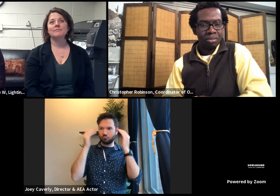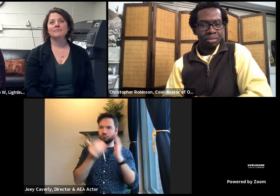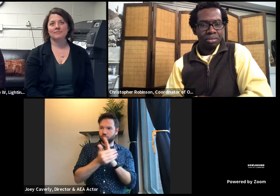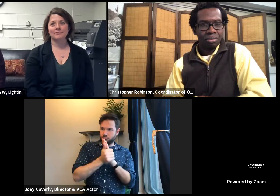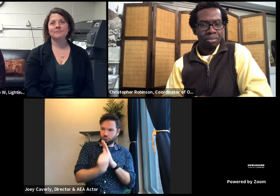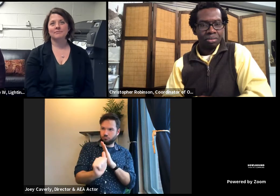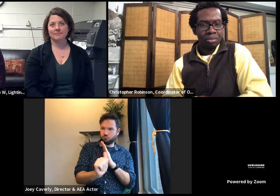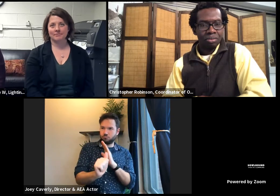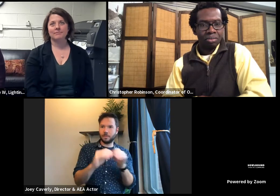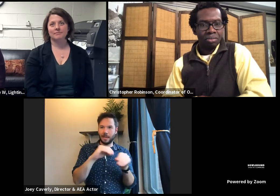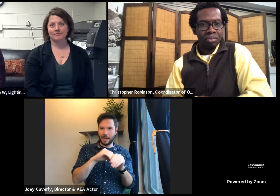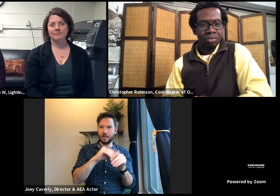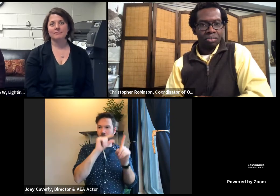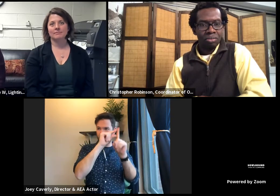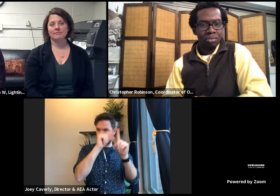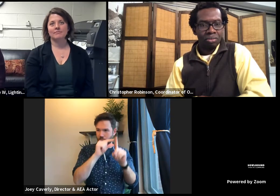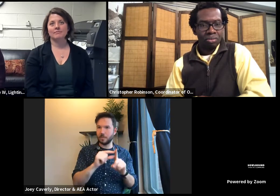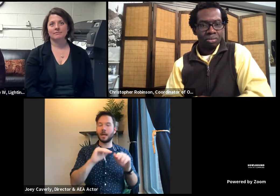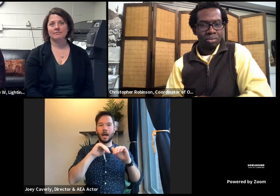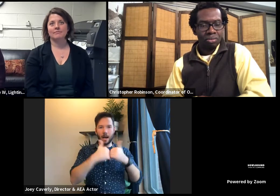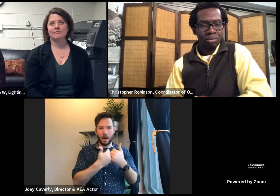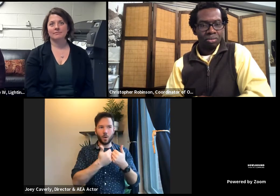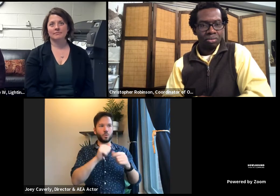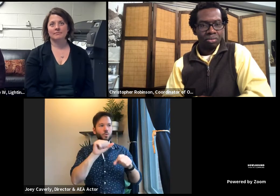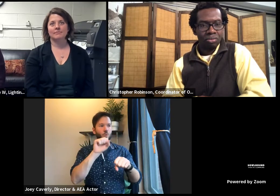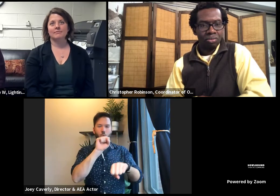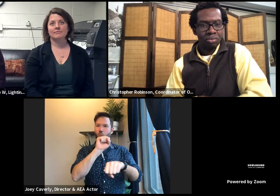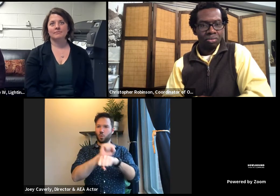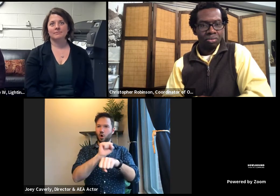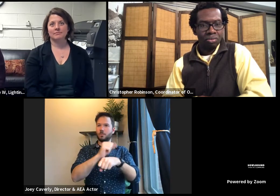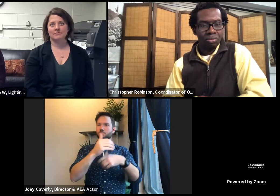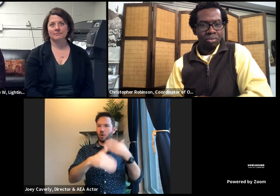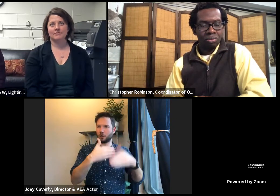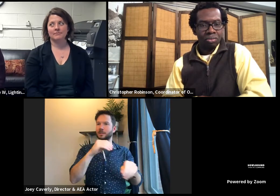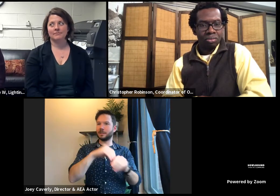the deaf artist is already very adept at their work